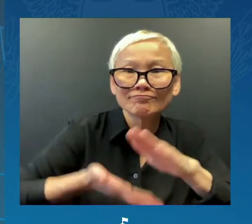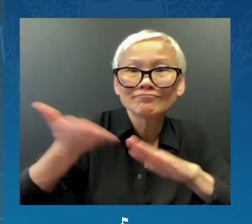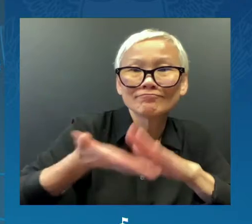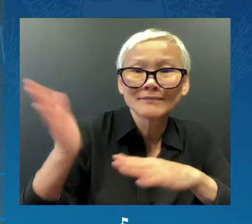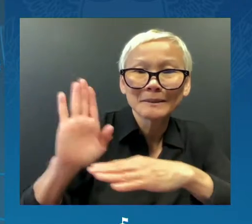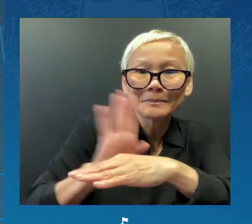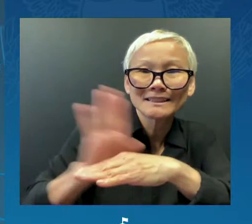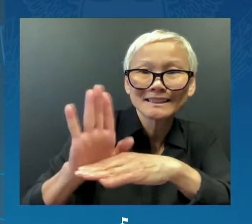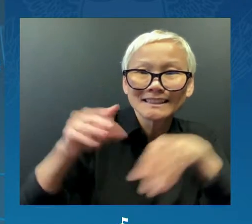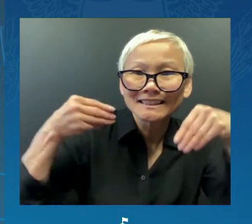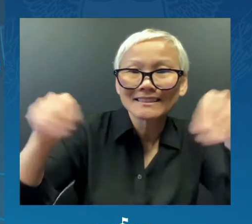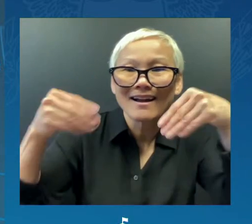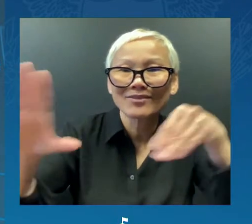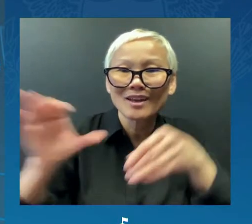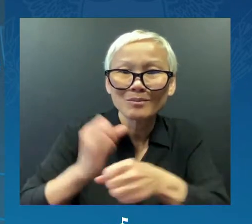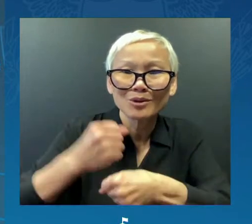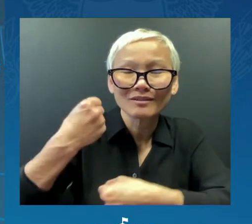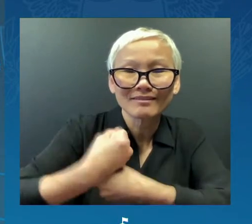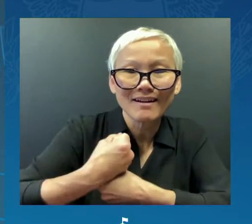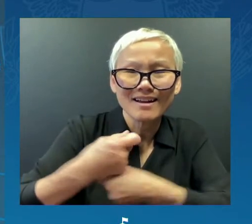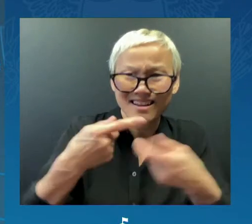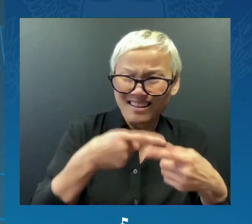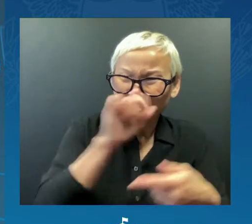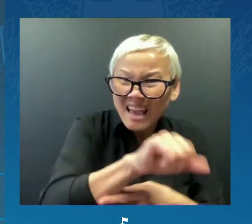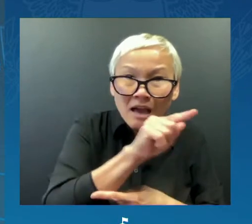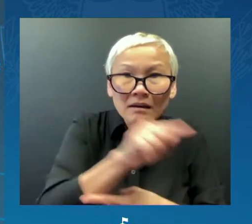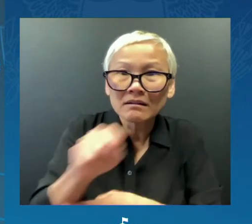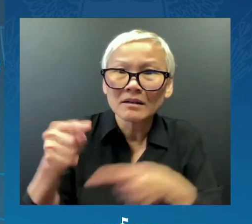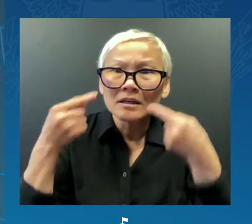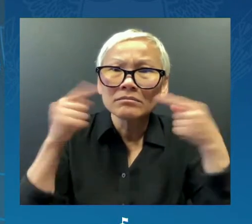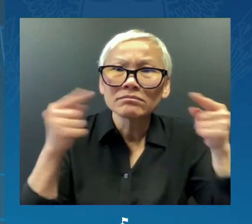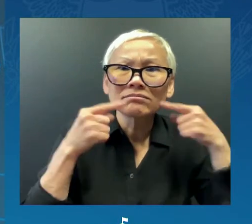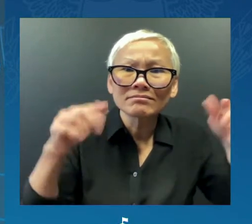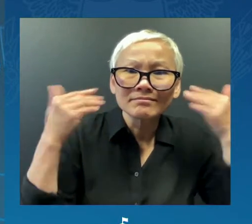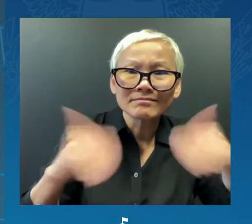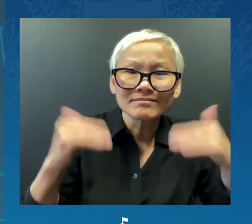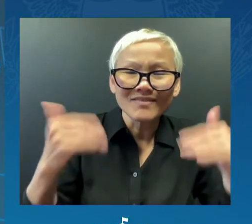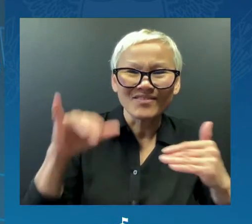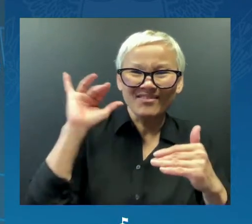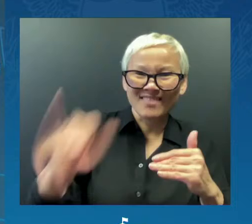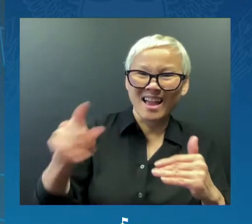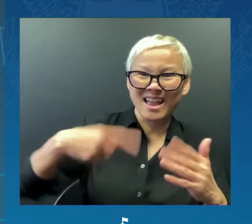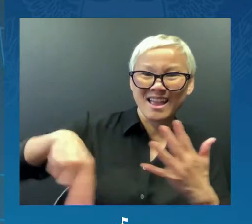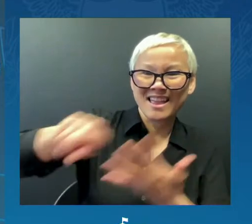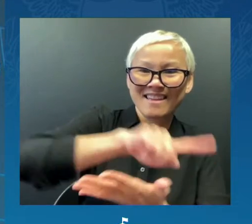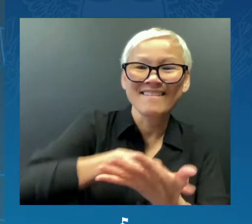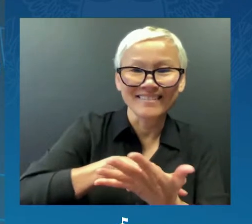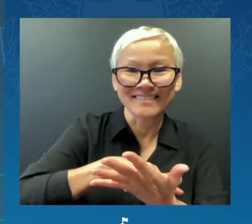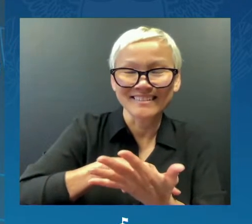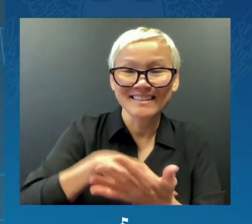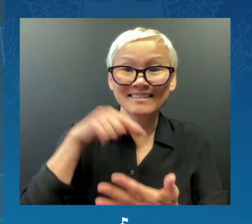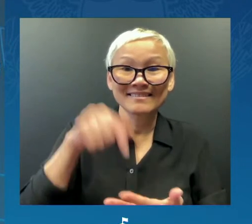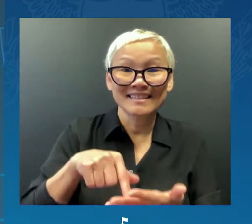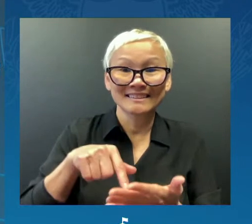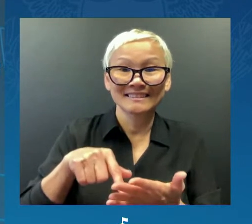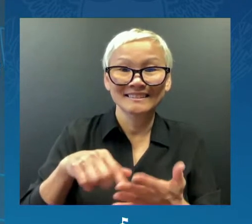It is in the spirit of all of that that, this week, the United States Export-Import Bank